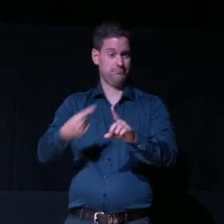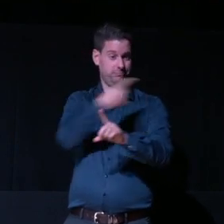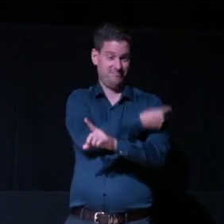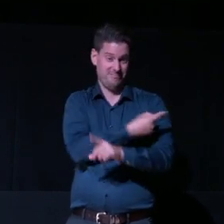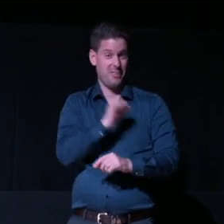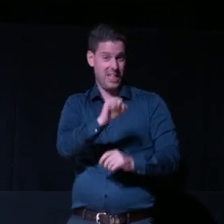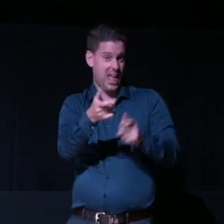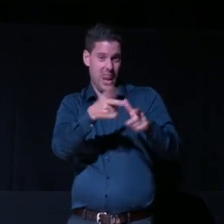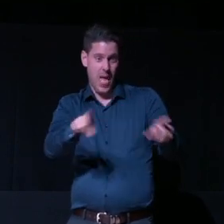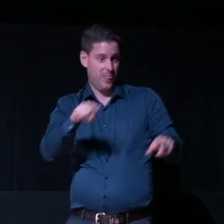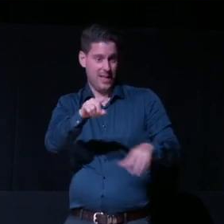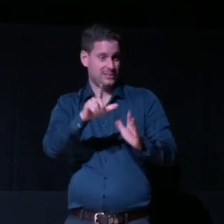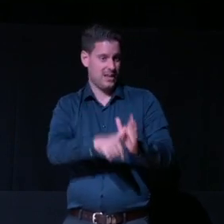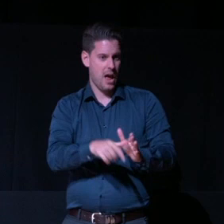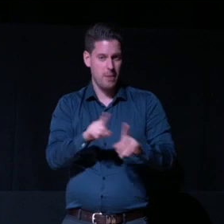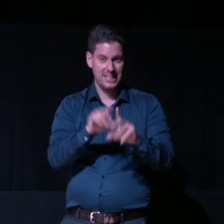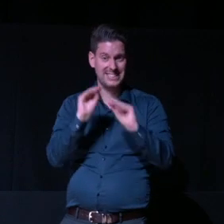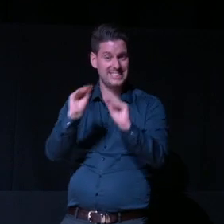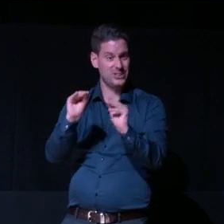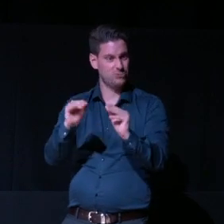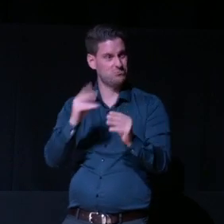and sort of using it as a teachable moment like we're not going to broadcast